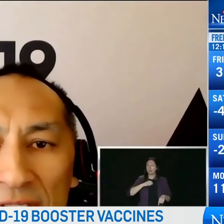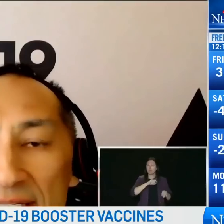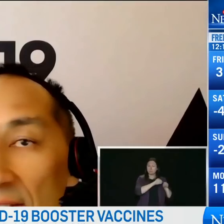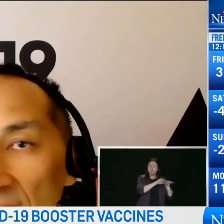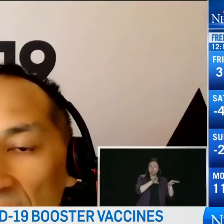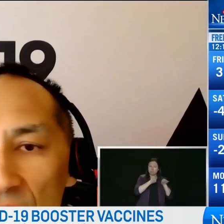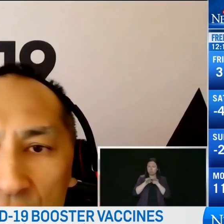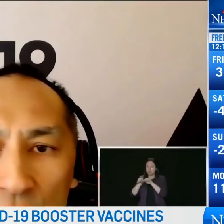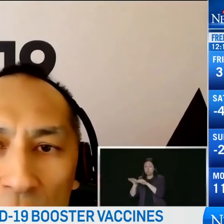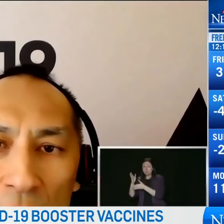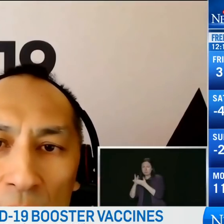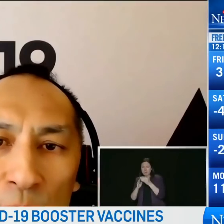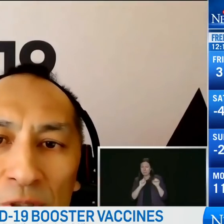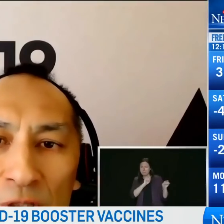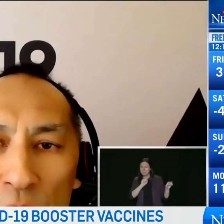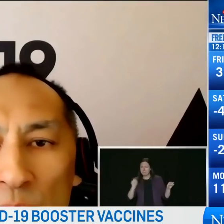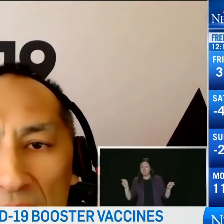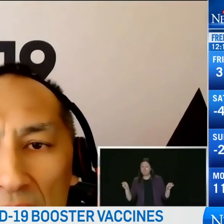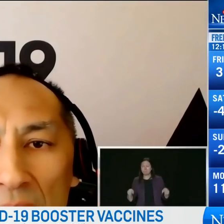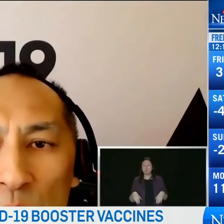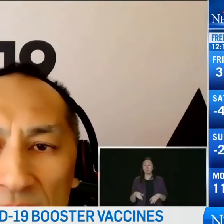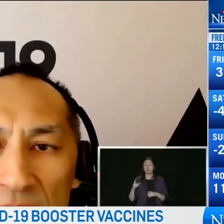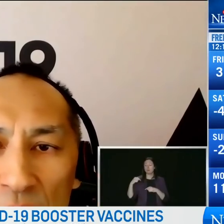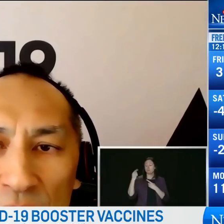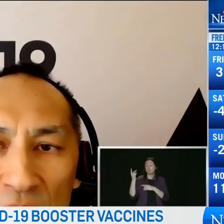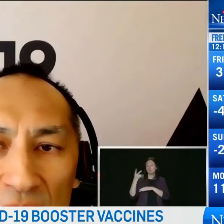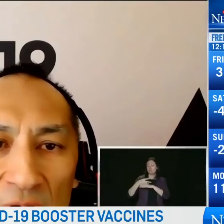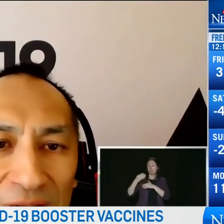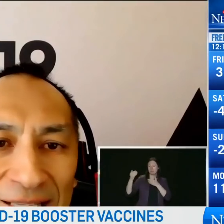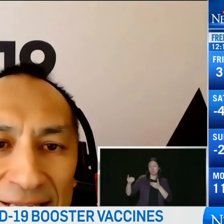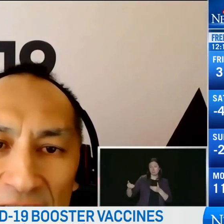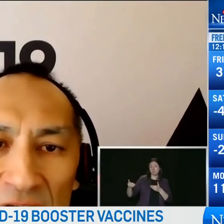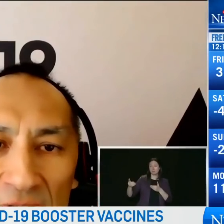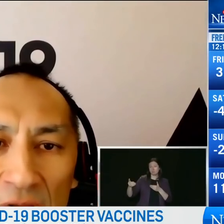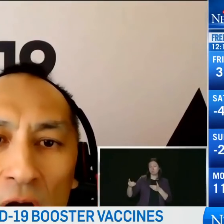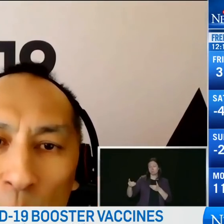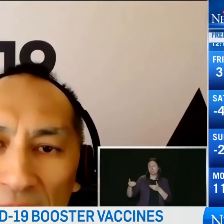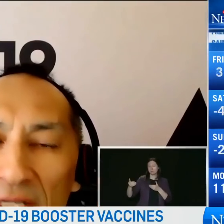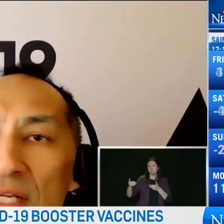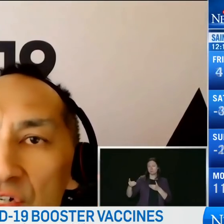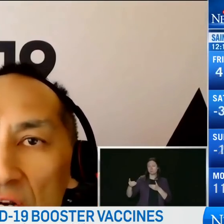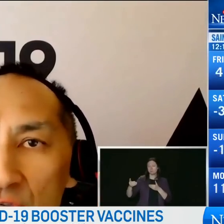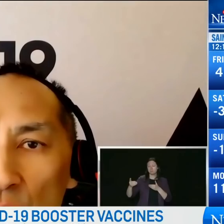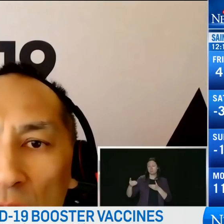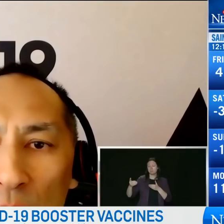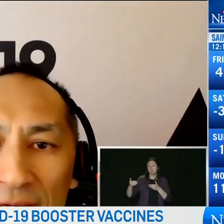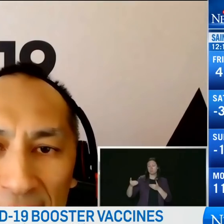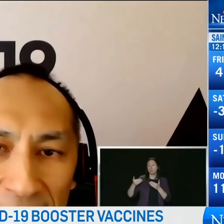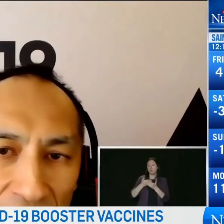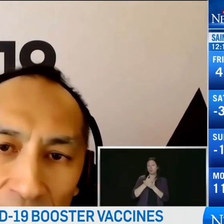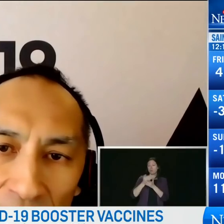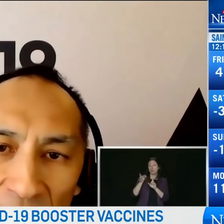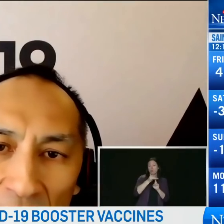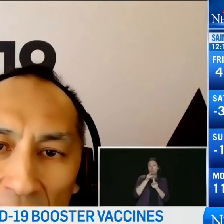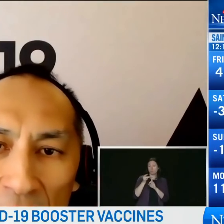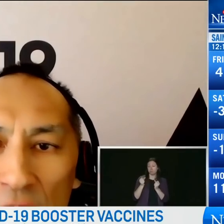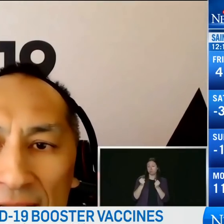Voice of Interpreter: NATIONALLY, TALE CASE COUNTS CONTINUE TO INCREASE BUT THERE'S